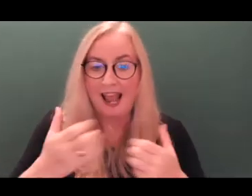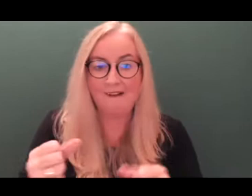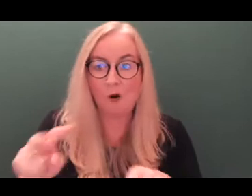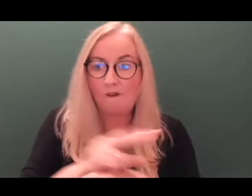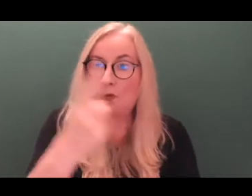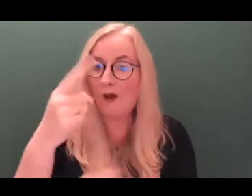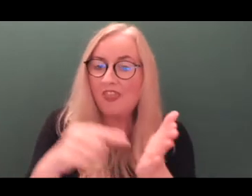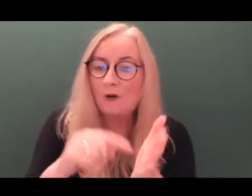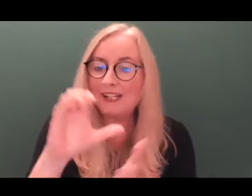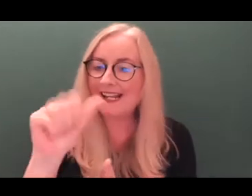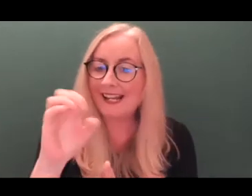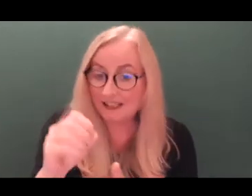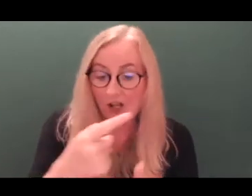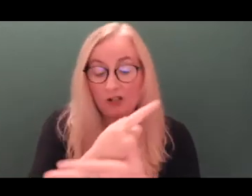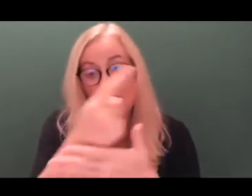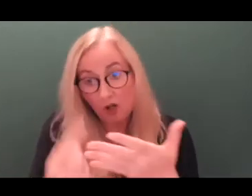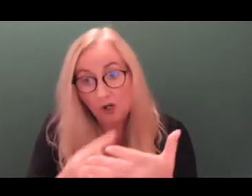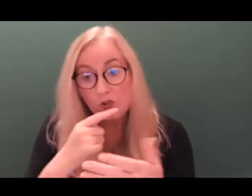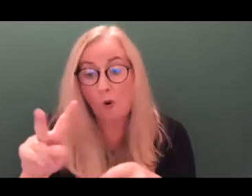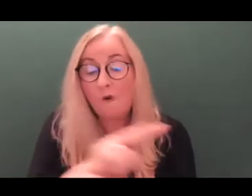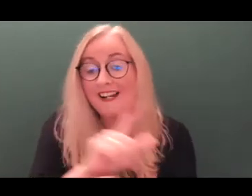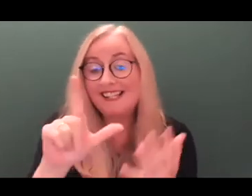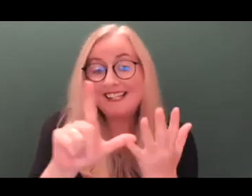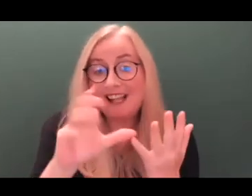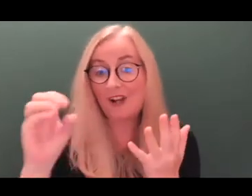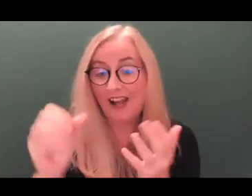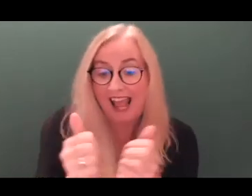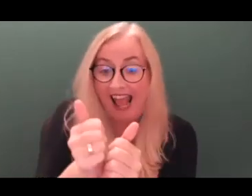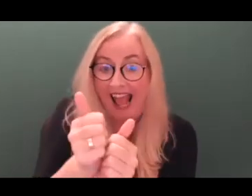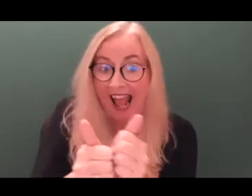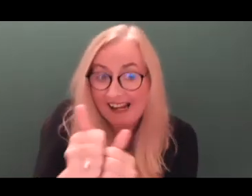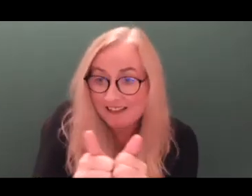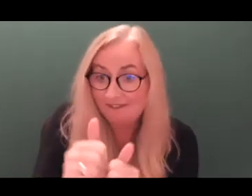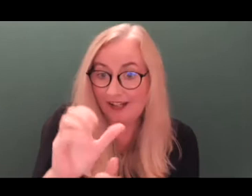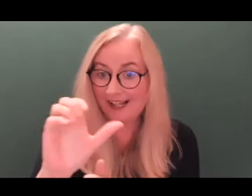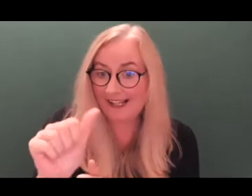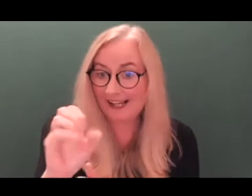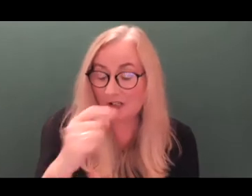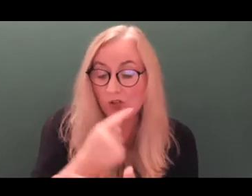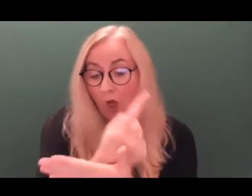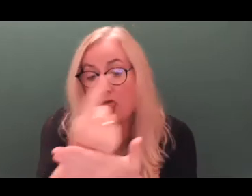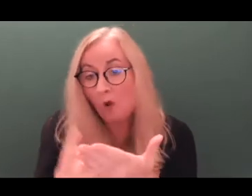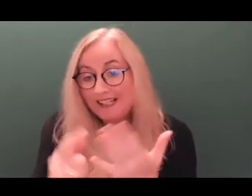but of those, over 700 are active cases. So in those 700 active cases